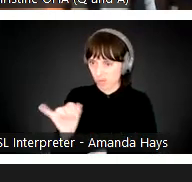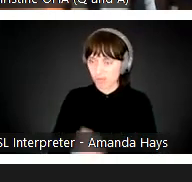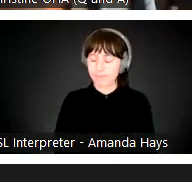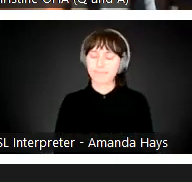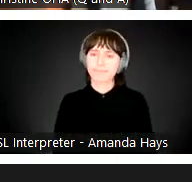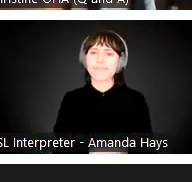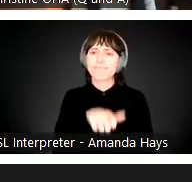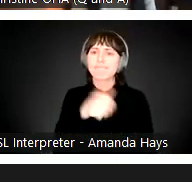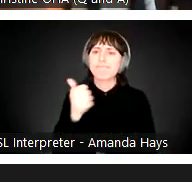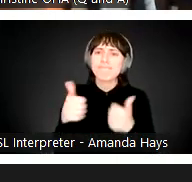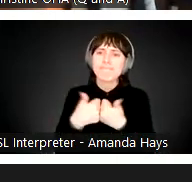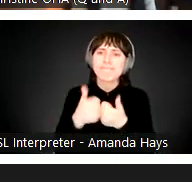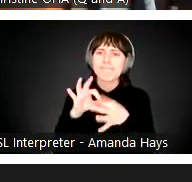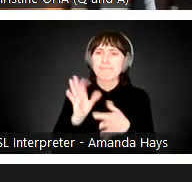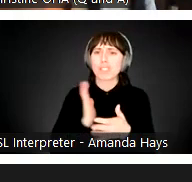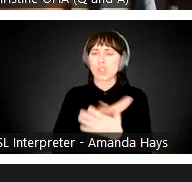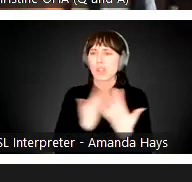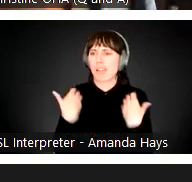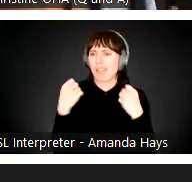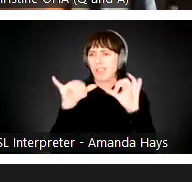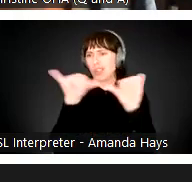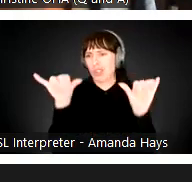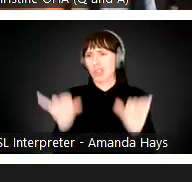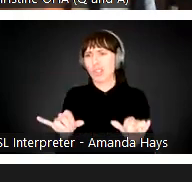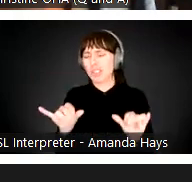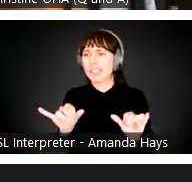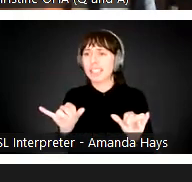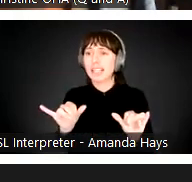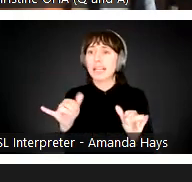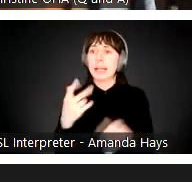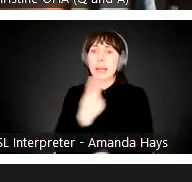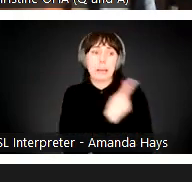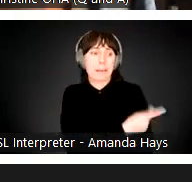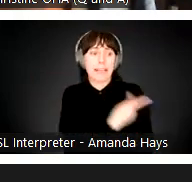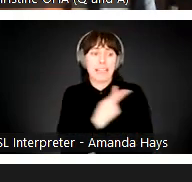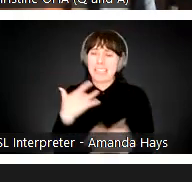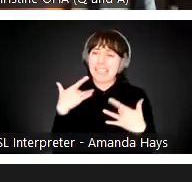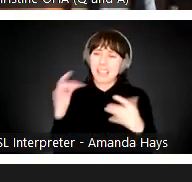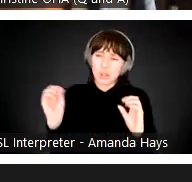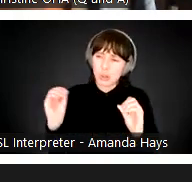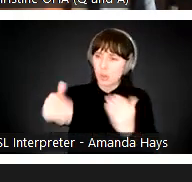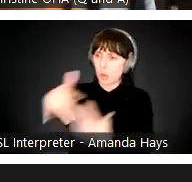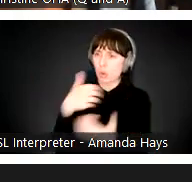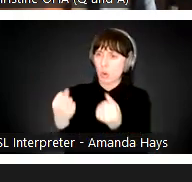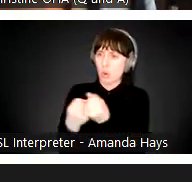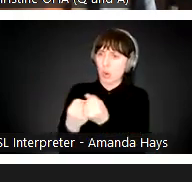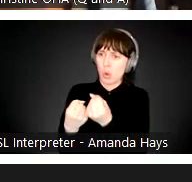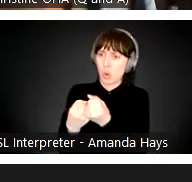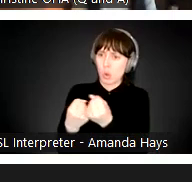the West, is that, you know, patients want to present alone, by themselves, without any social support to deal with an